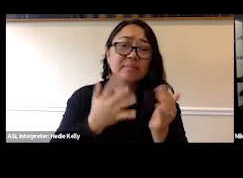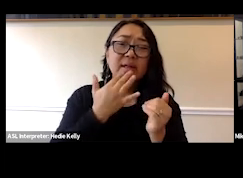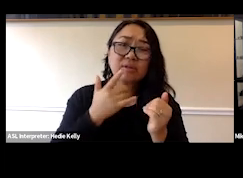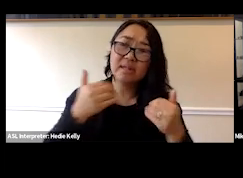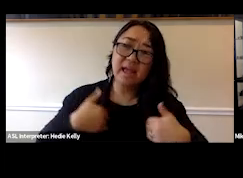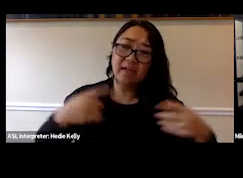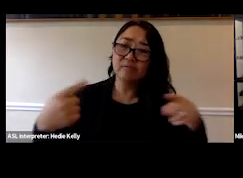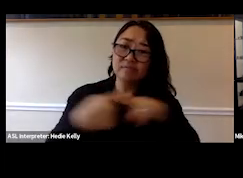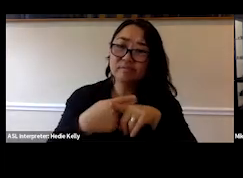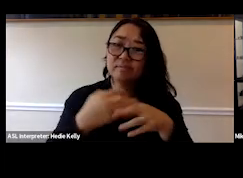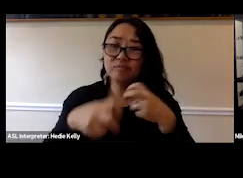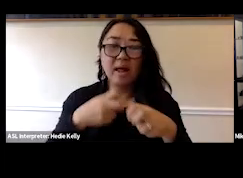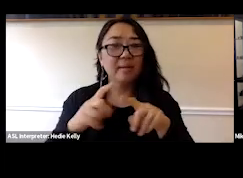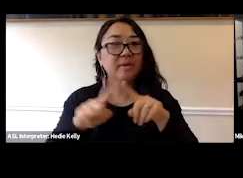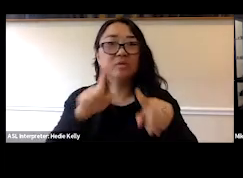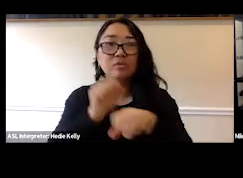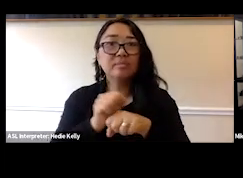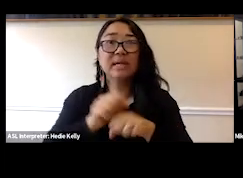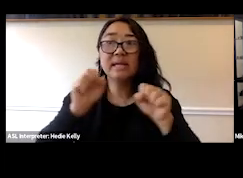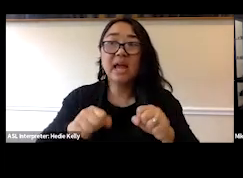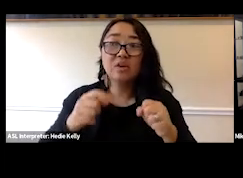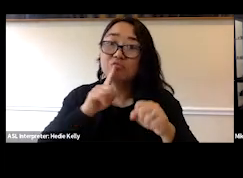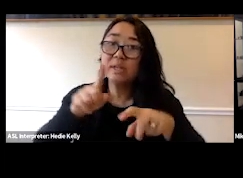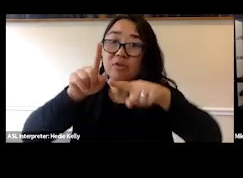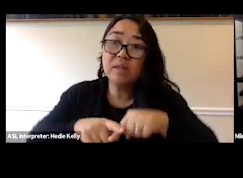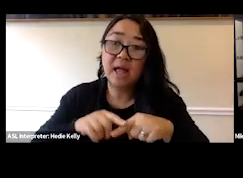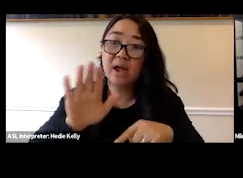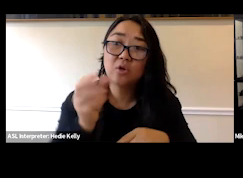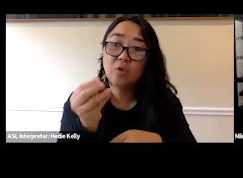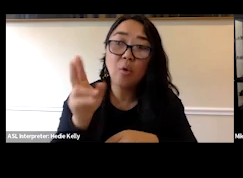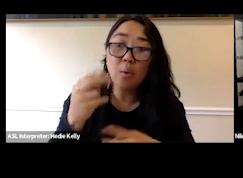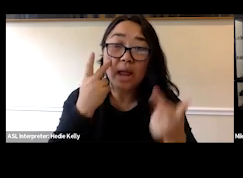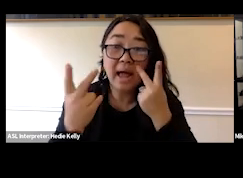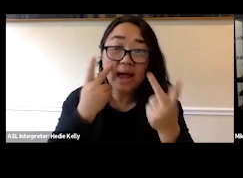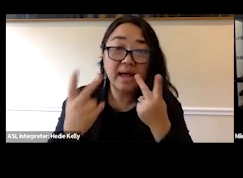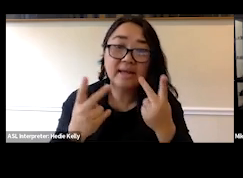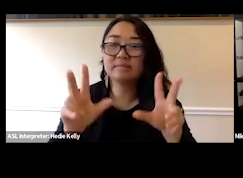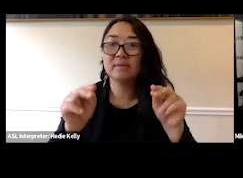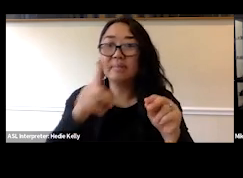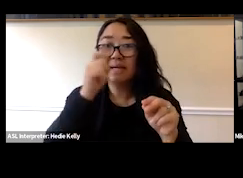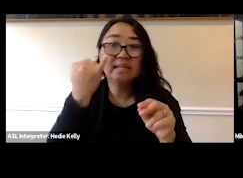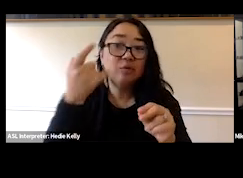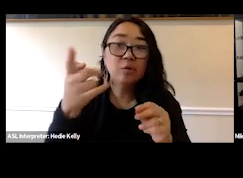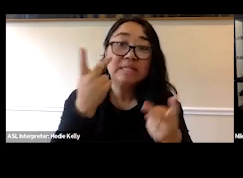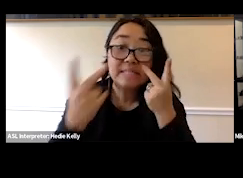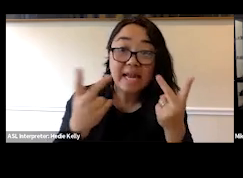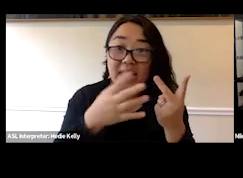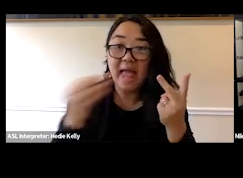you really can never rely on your own eyes. If you're sighted and designing to pick colors that are going to work, you always have to test them.